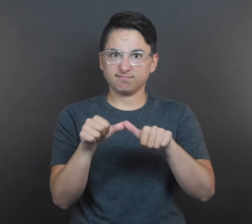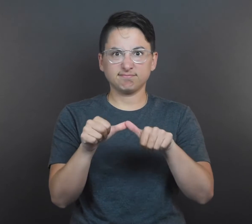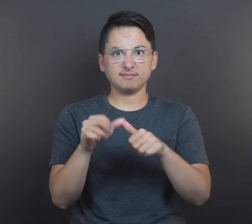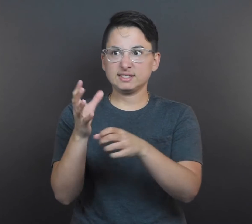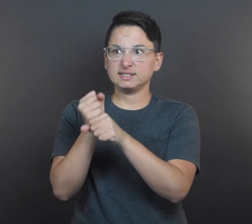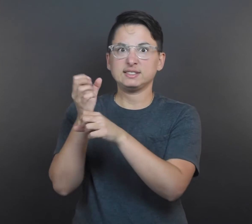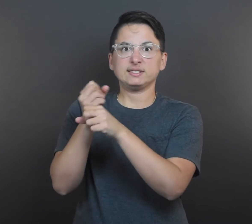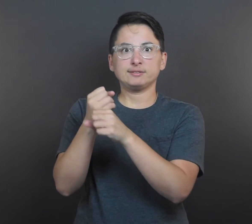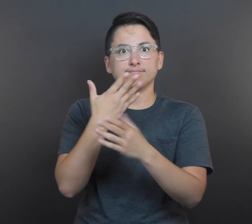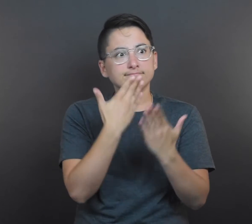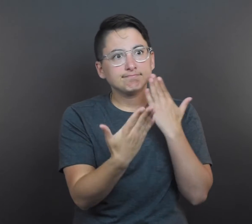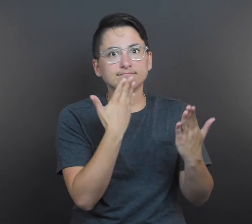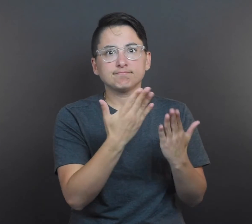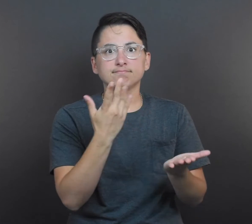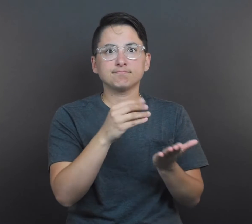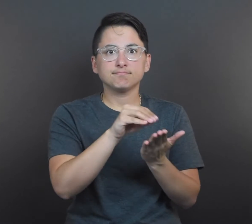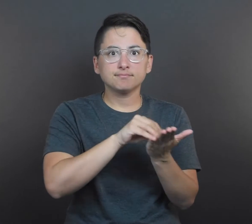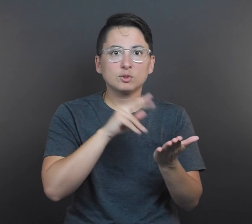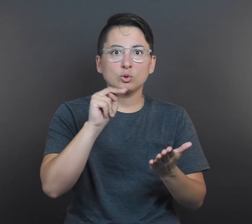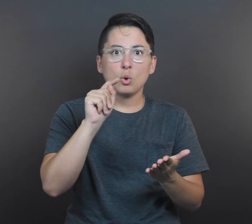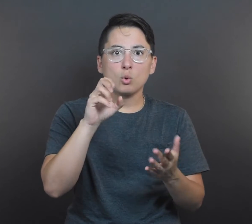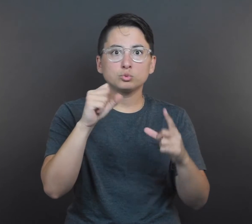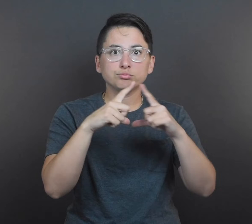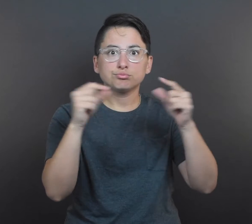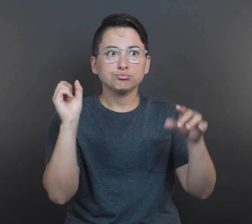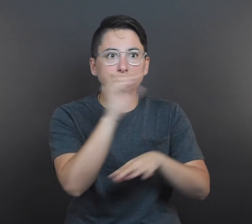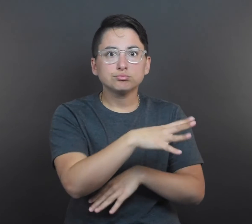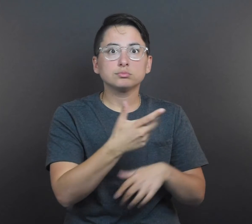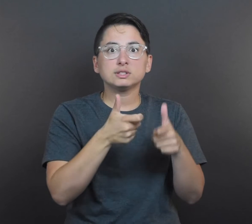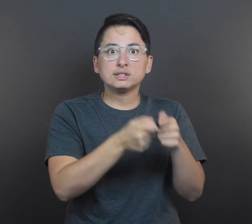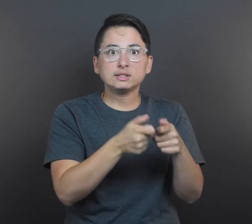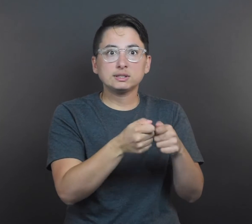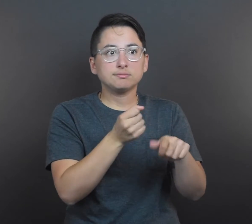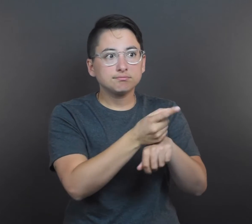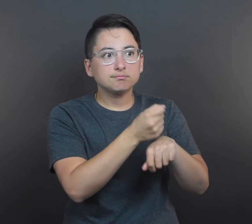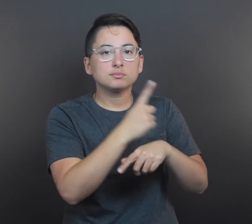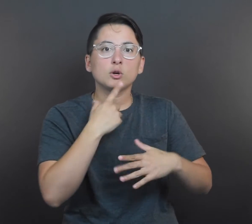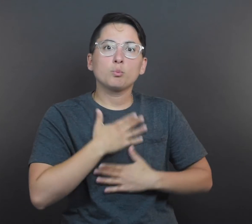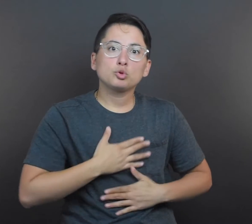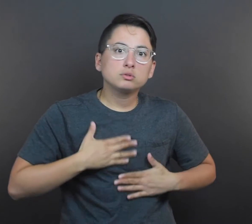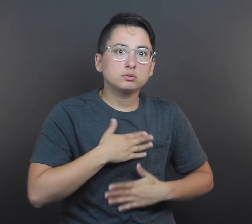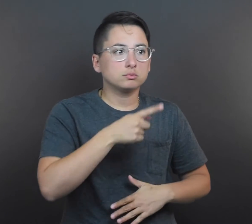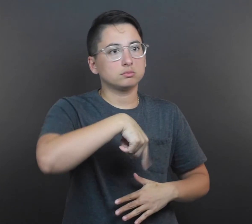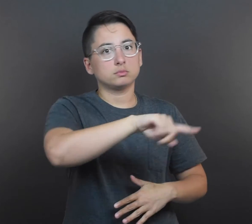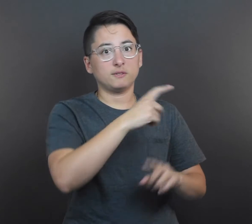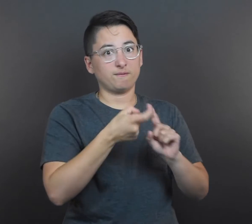The staff continue to receive thank you notes and text messages of appreciation from the community.